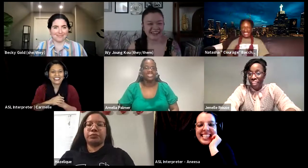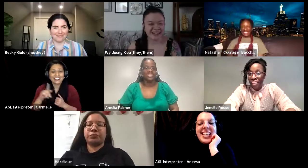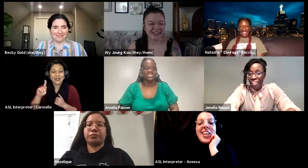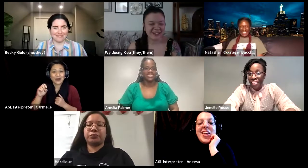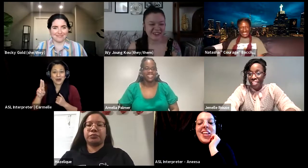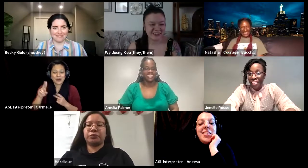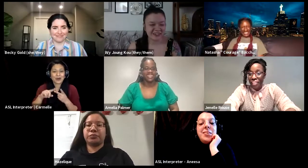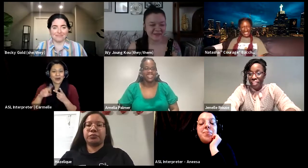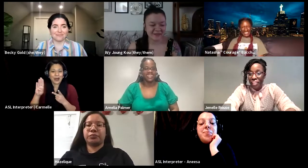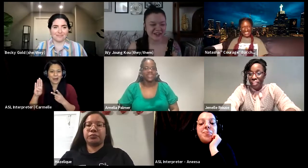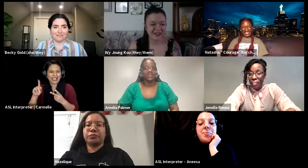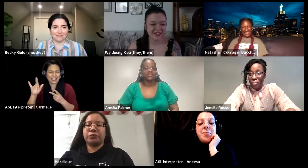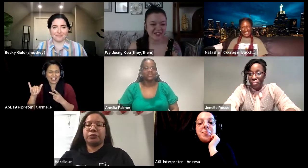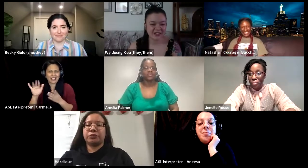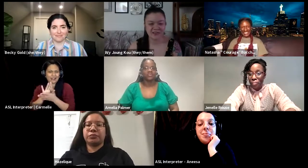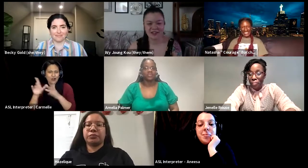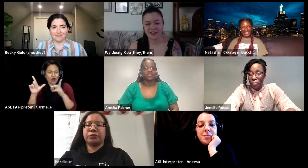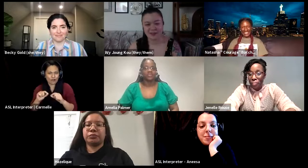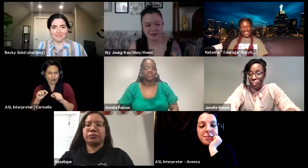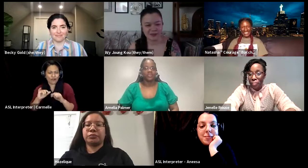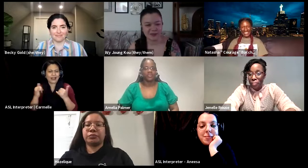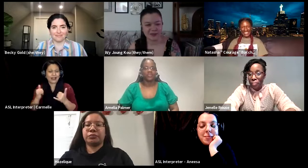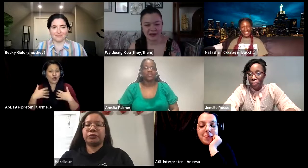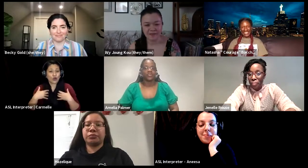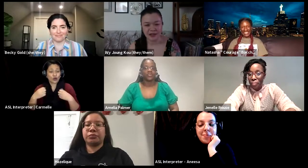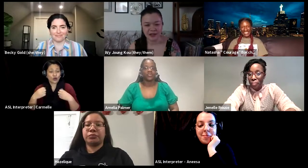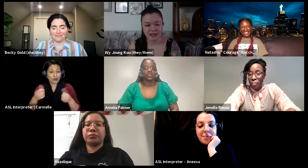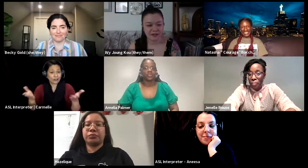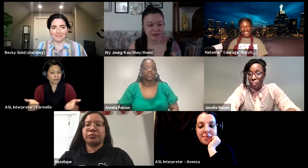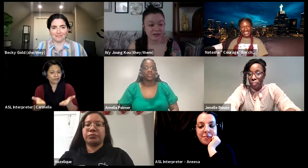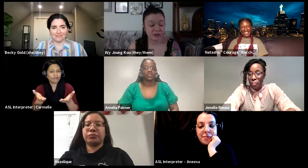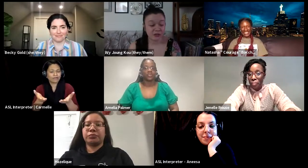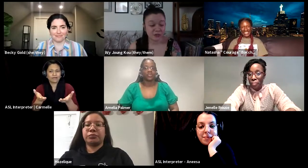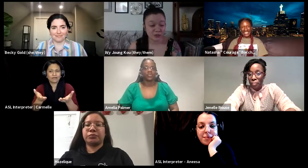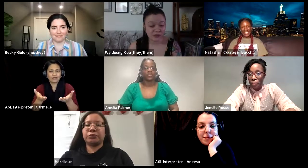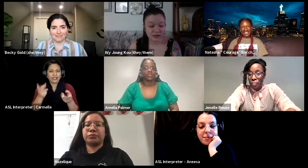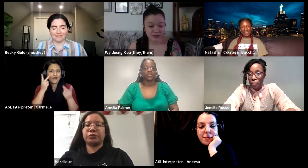turn our videos off but courage i'll invite you to give a visual description of yourself